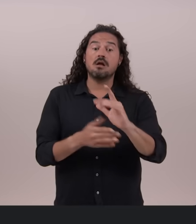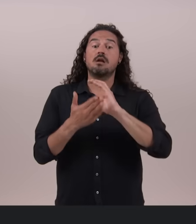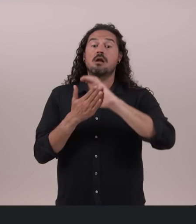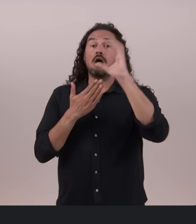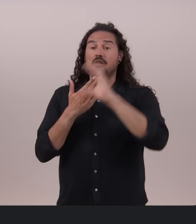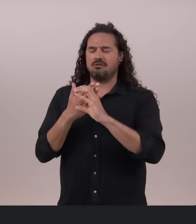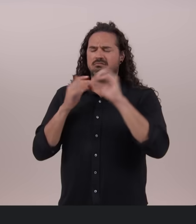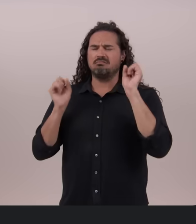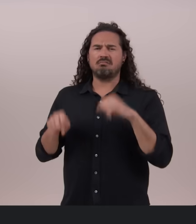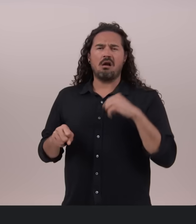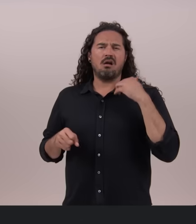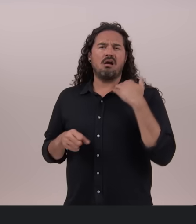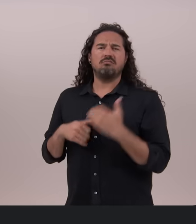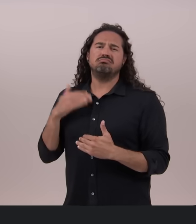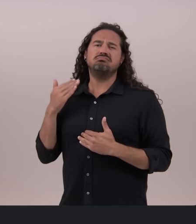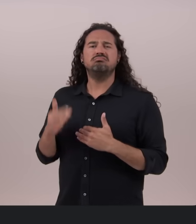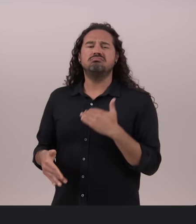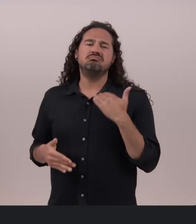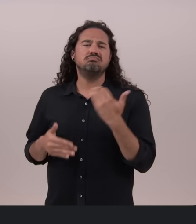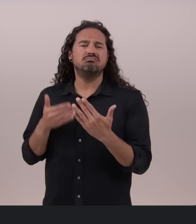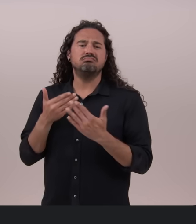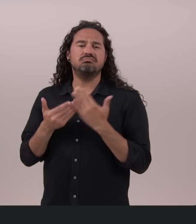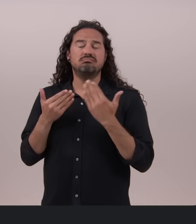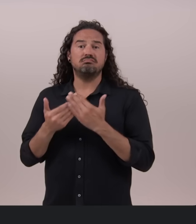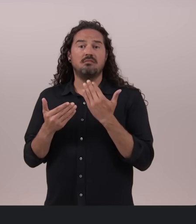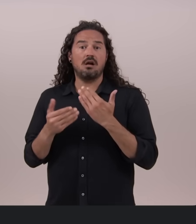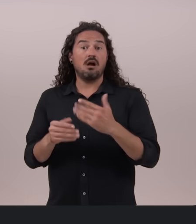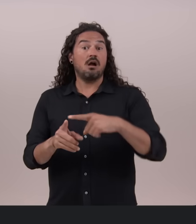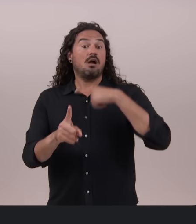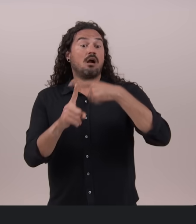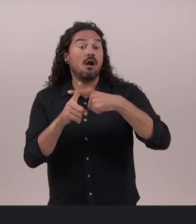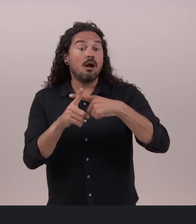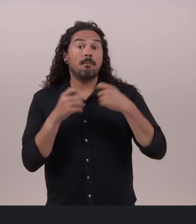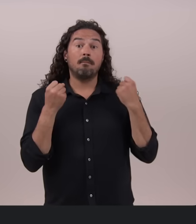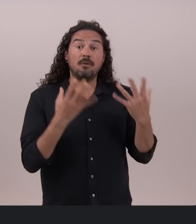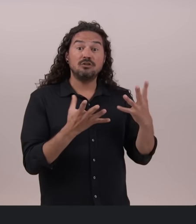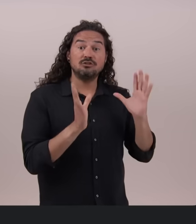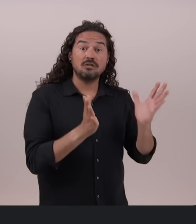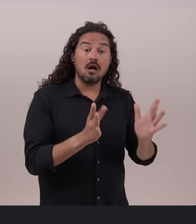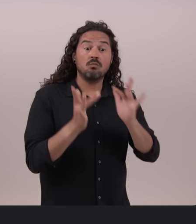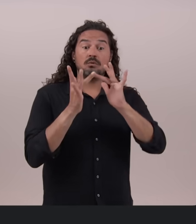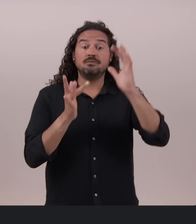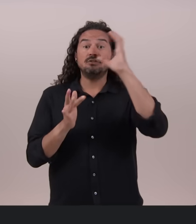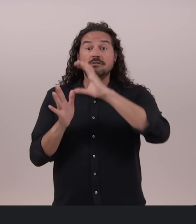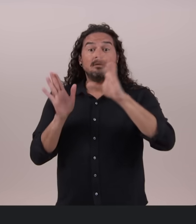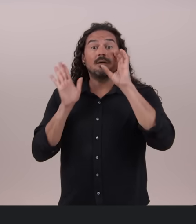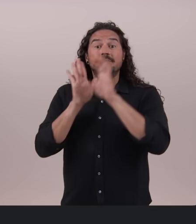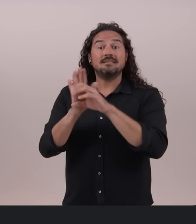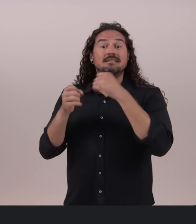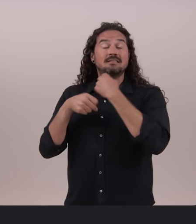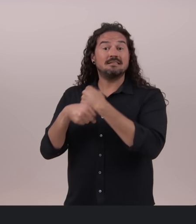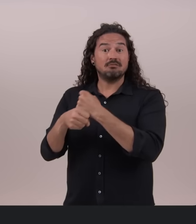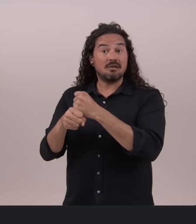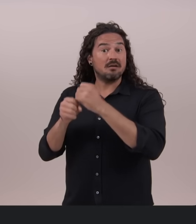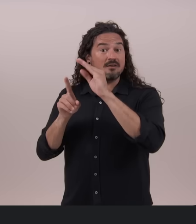And if you combine that with Multichat, Web Search, image generation with Nano Banana, we Are completely redefining